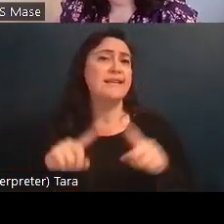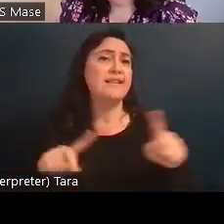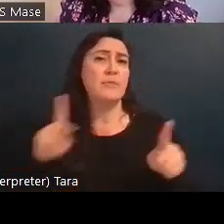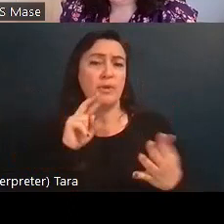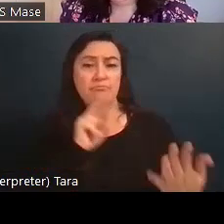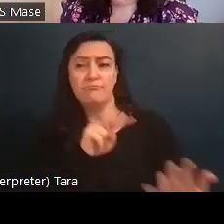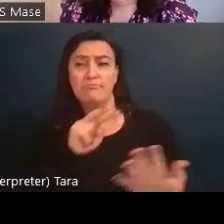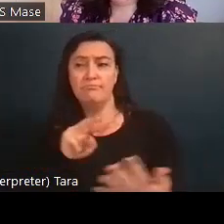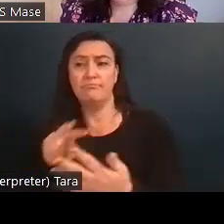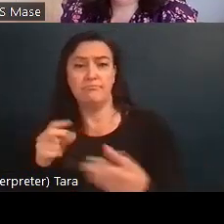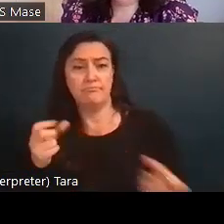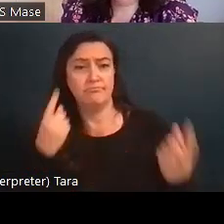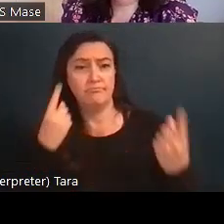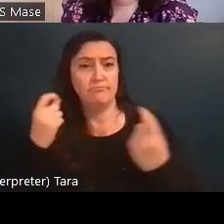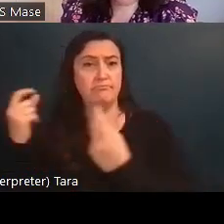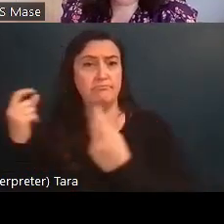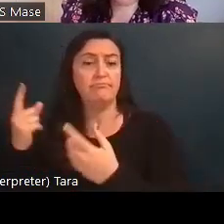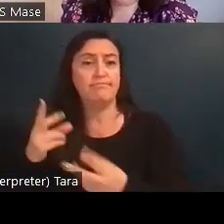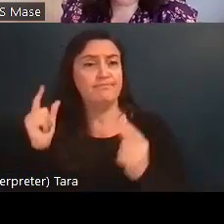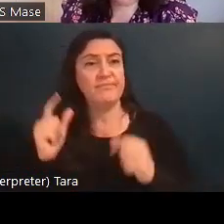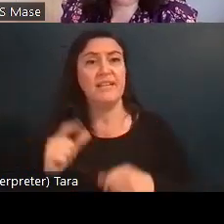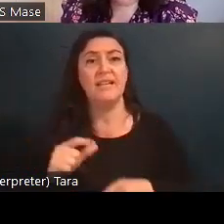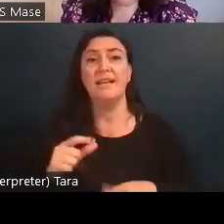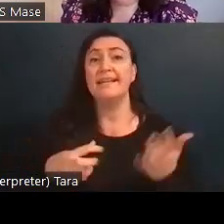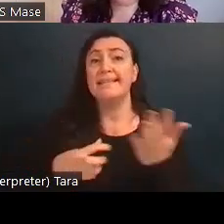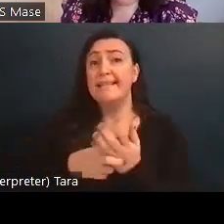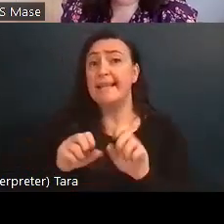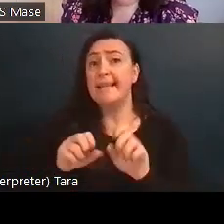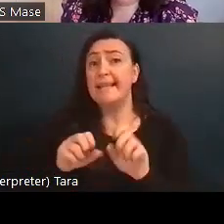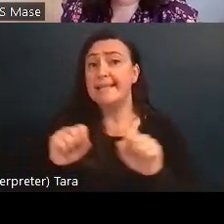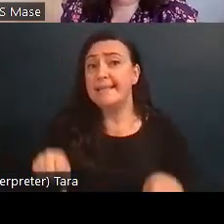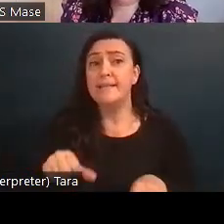Ticketing systems or databases like, you know, spots like